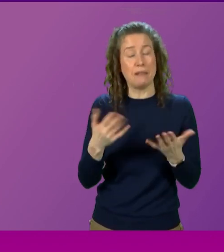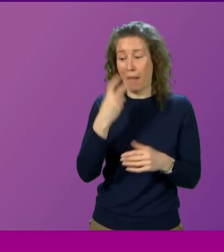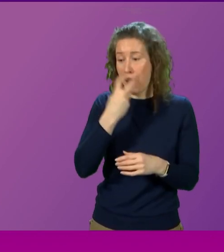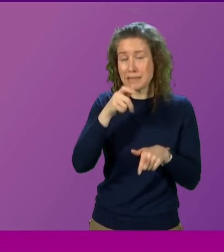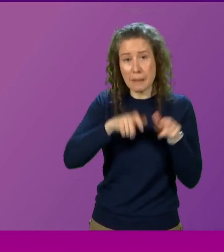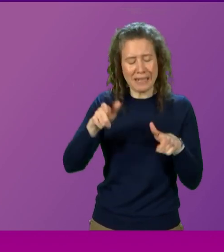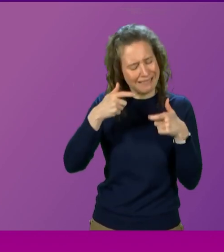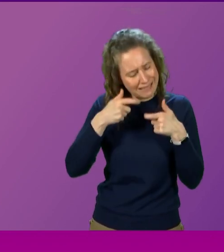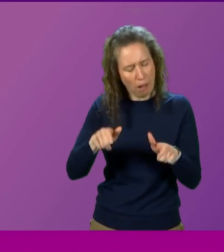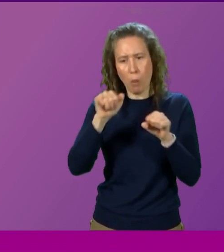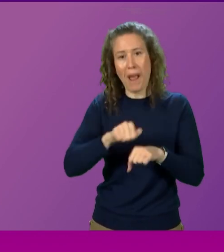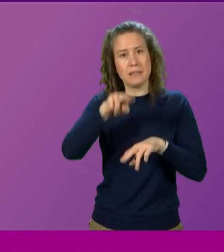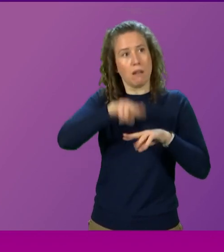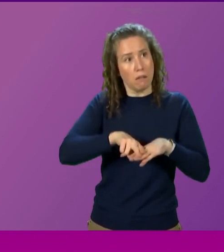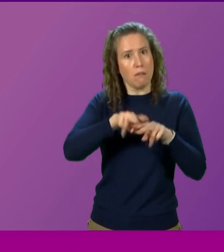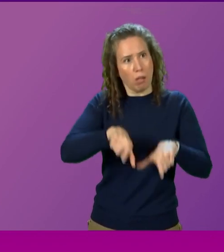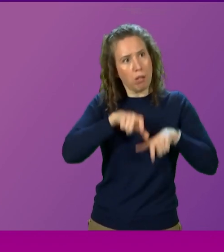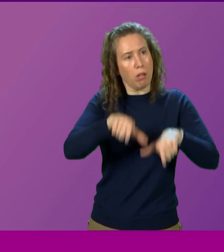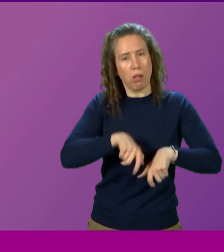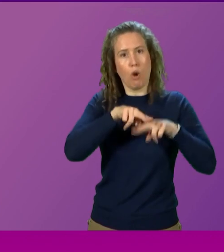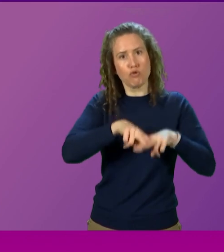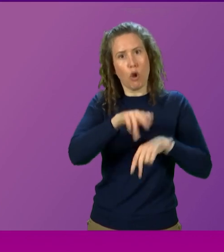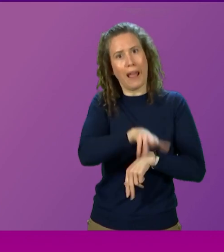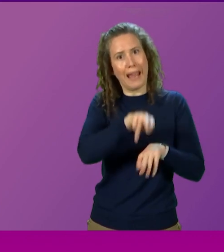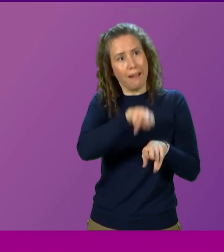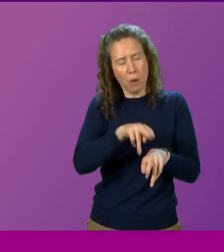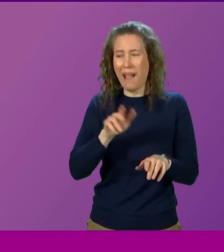still waiting on trolleys for treatment, we have the longest waiting lists in history—now,